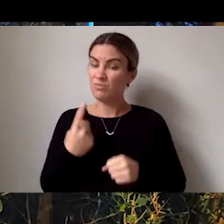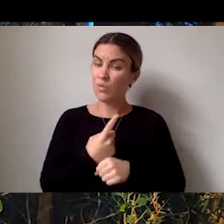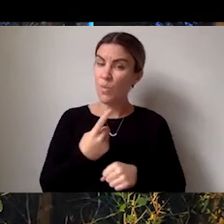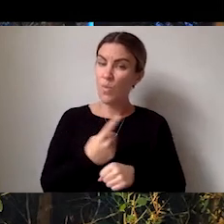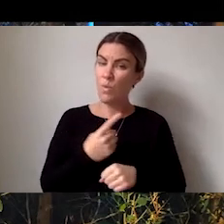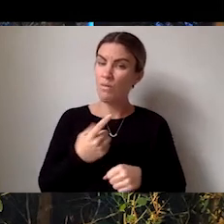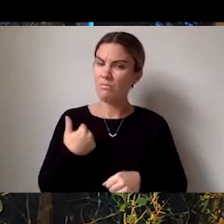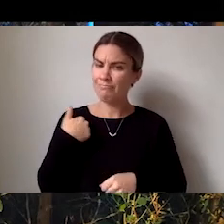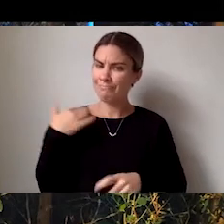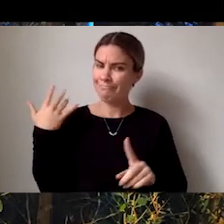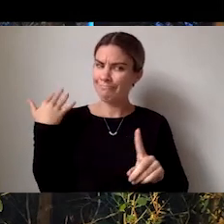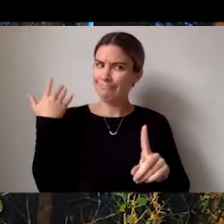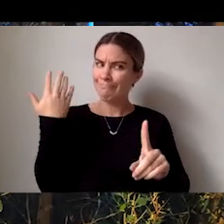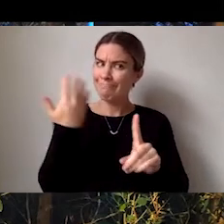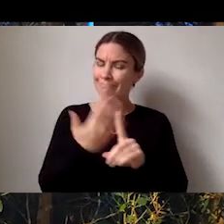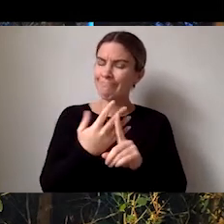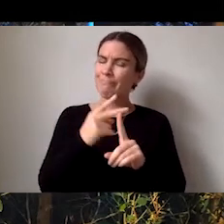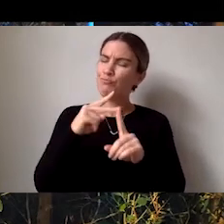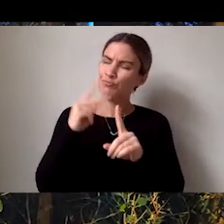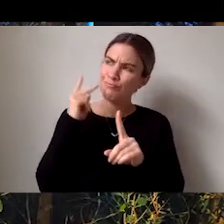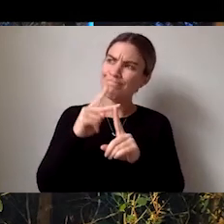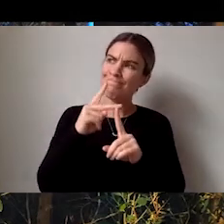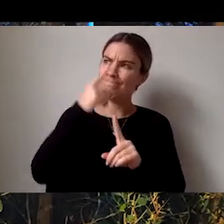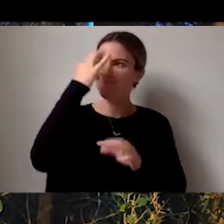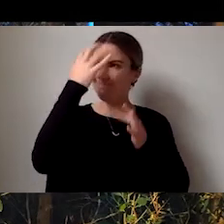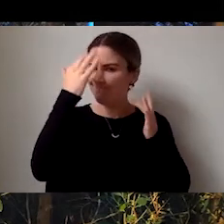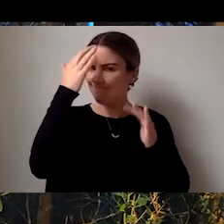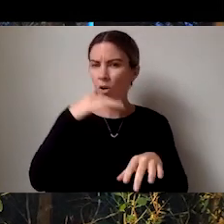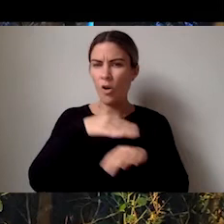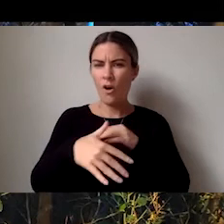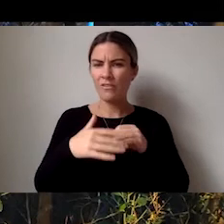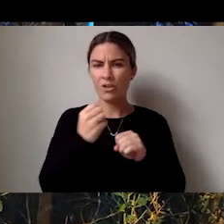long, long time reflecting on the ways that gender shows up in my life